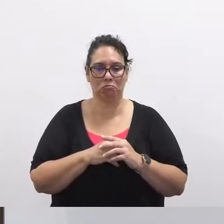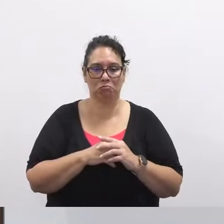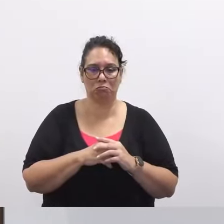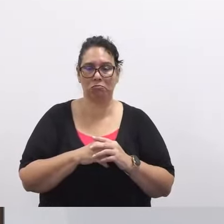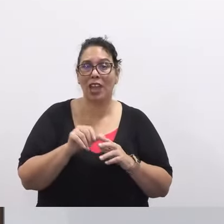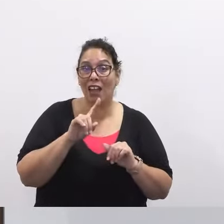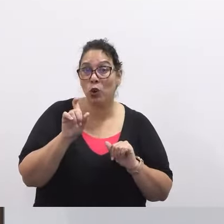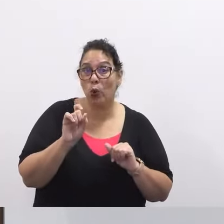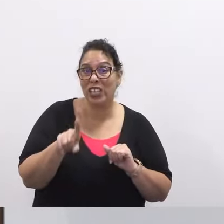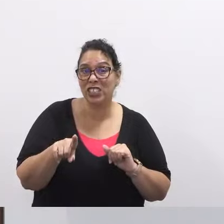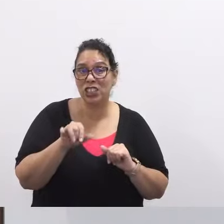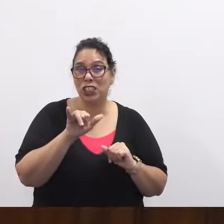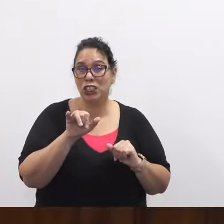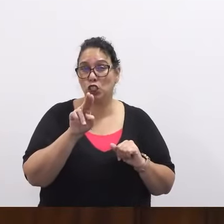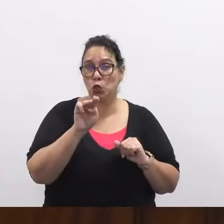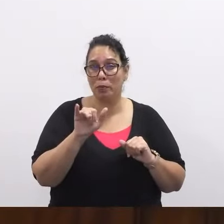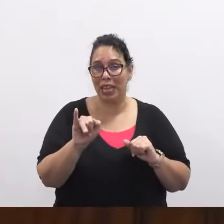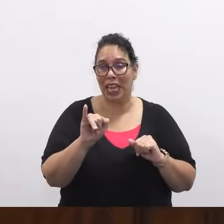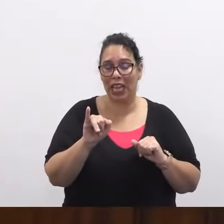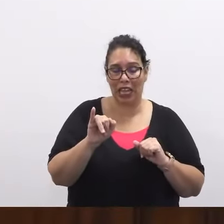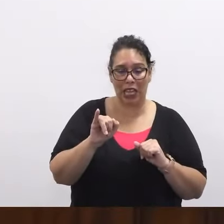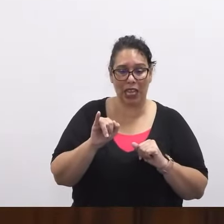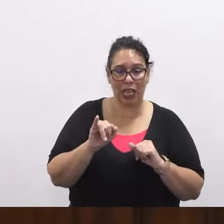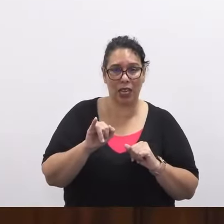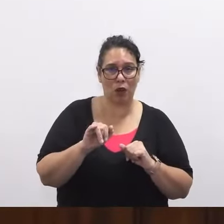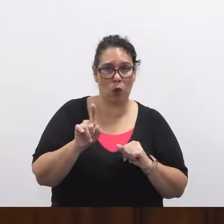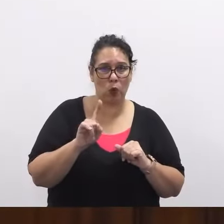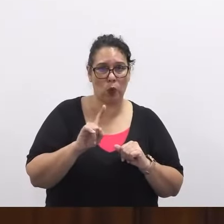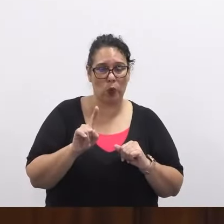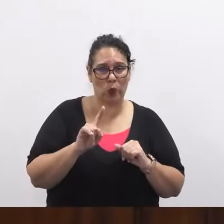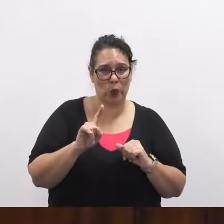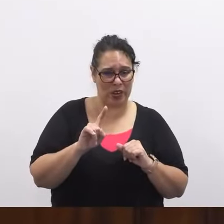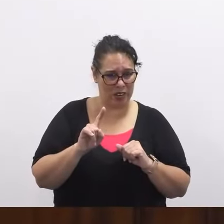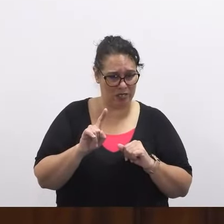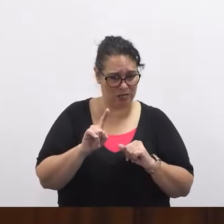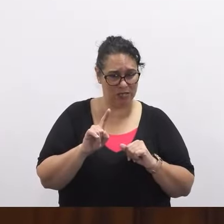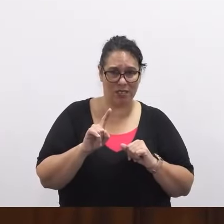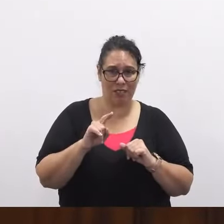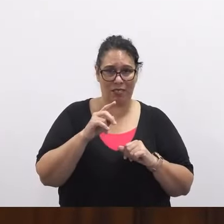I have a question, Yumi, where does the fund 25 name have its origin?